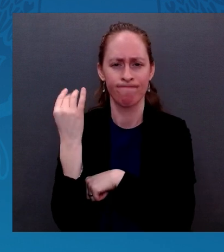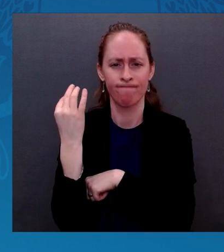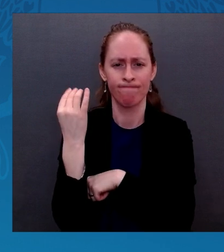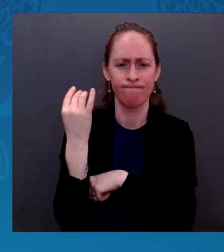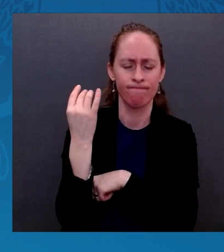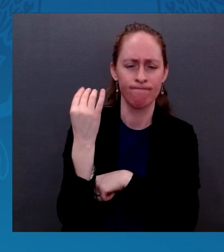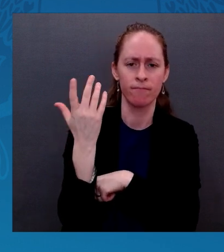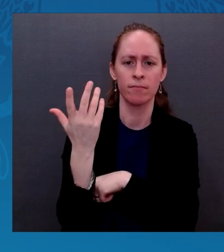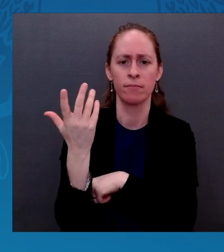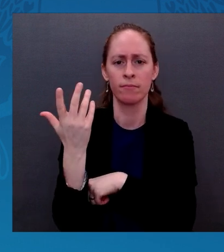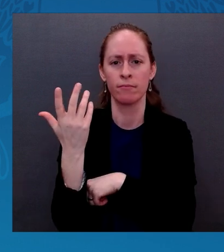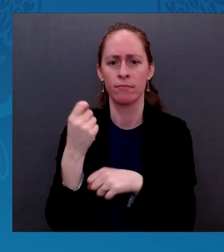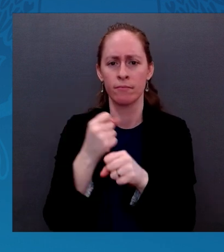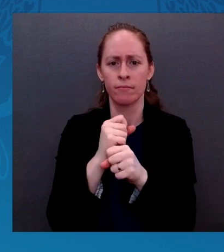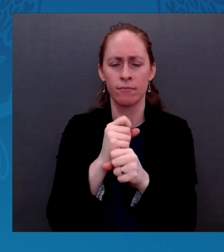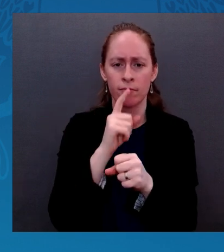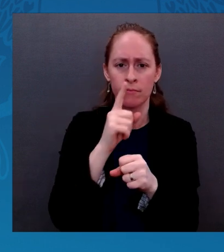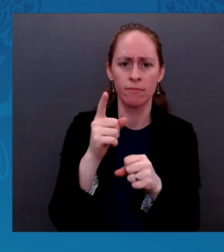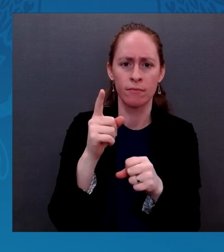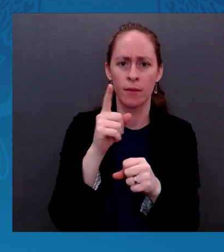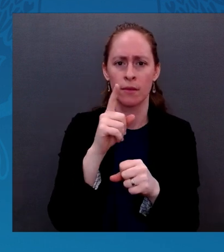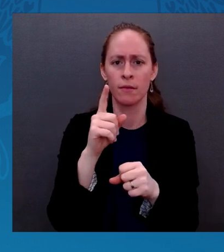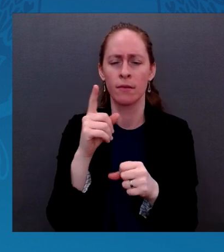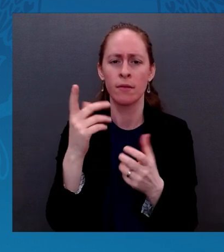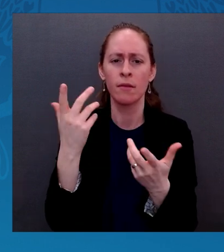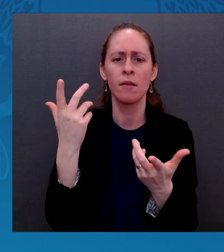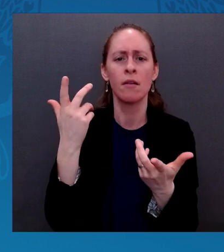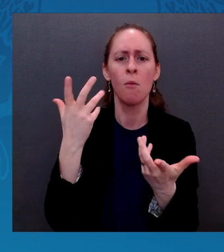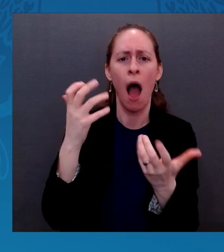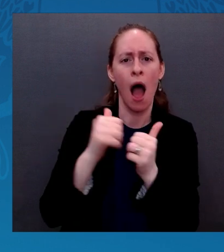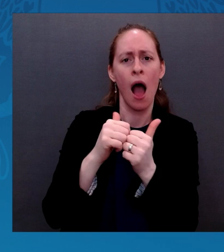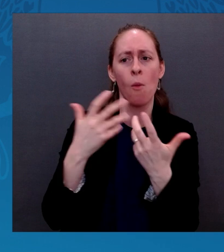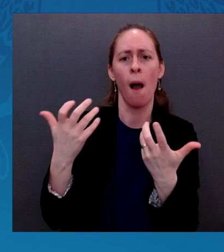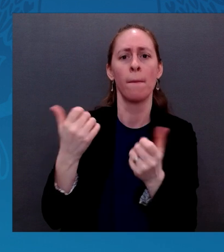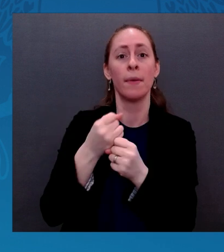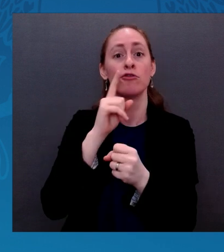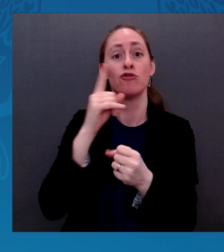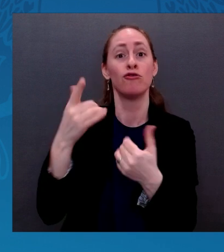First, I'd like to say good morning. It is truly an honor and I am truly blessed to be here this morning.